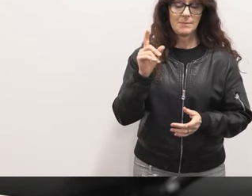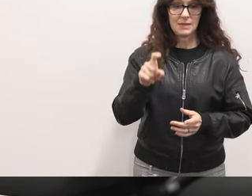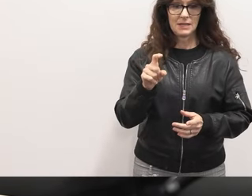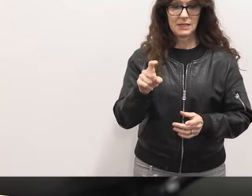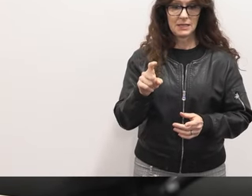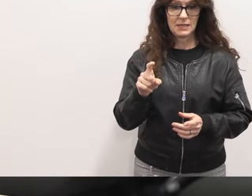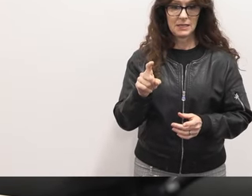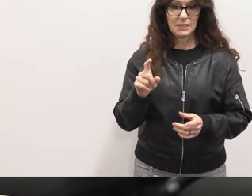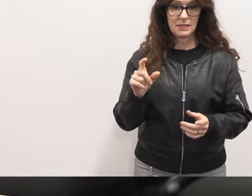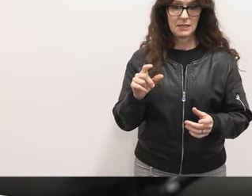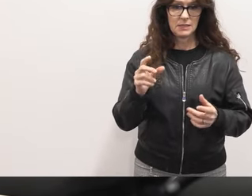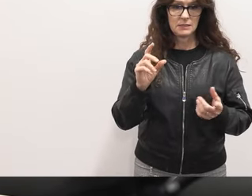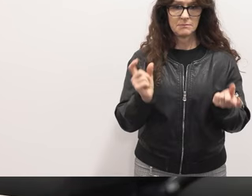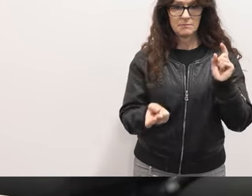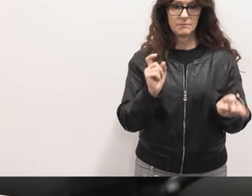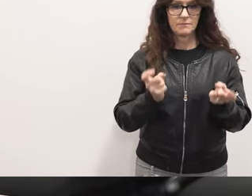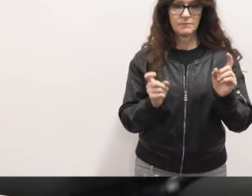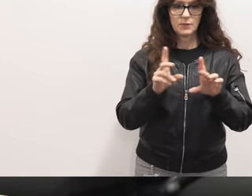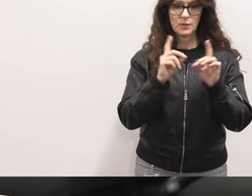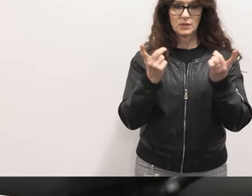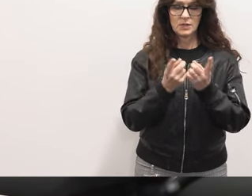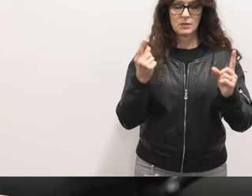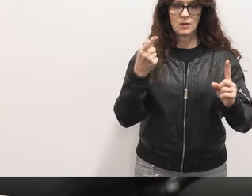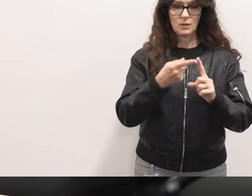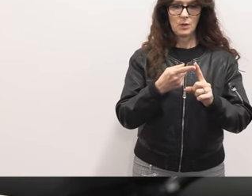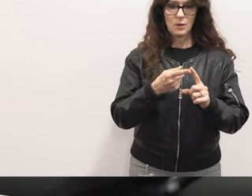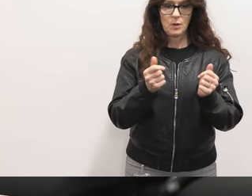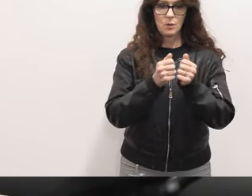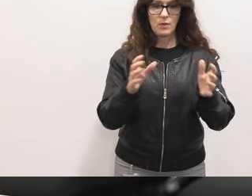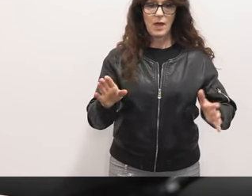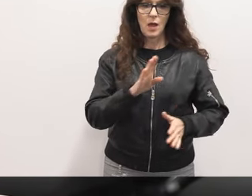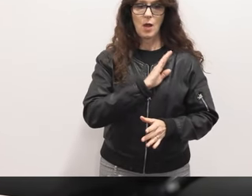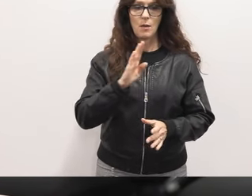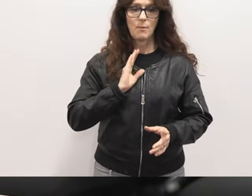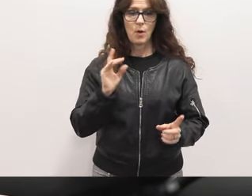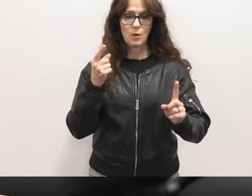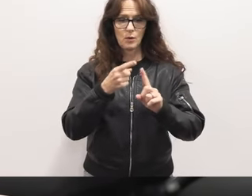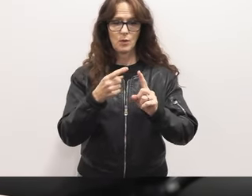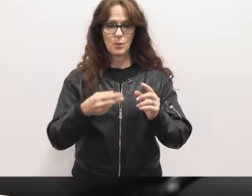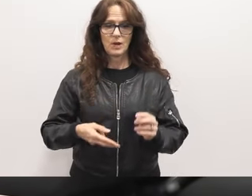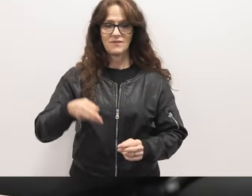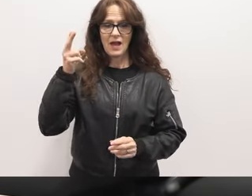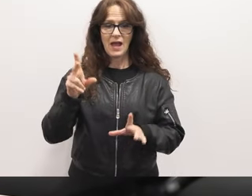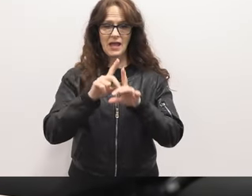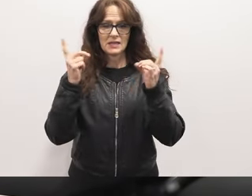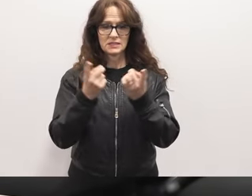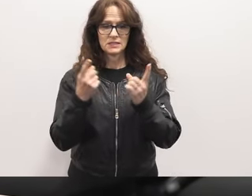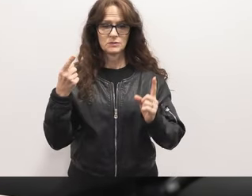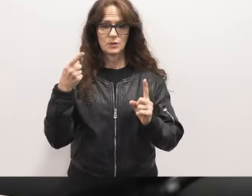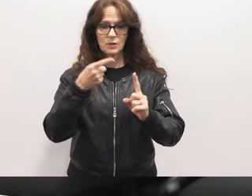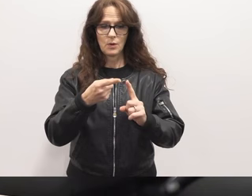to our district goals. But in the absence of board goals, we have had district goals. In this year's district goals,